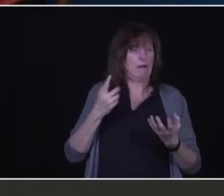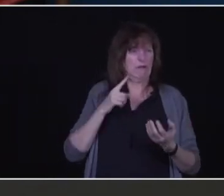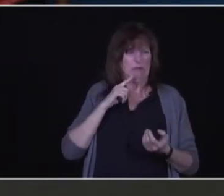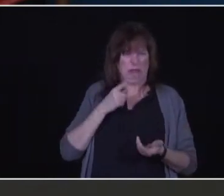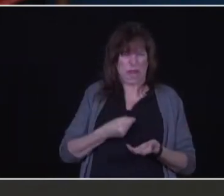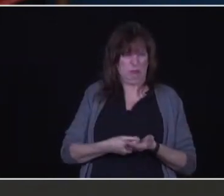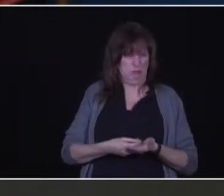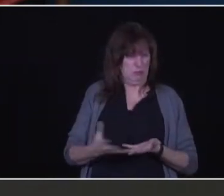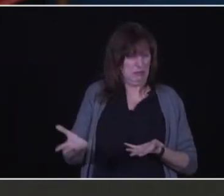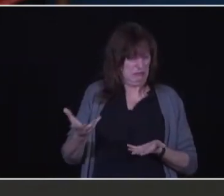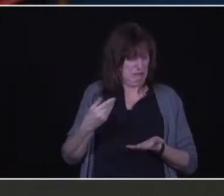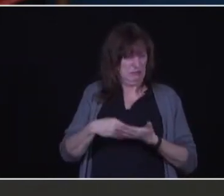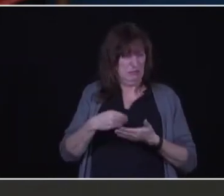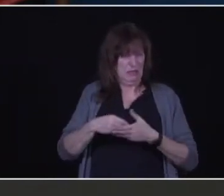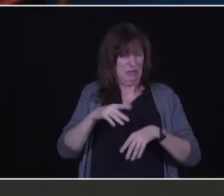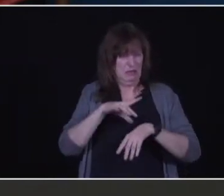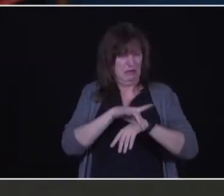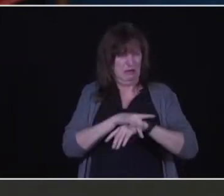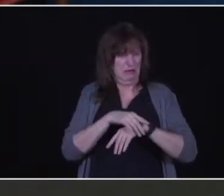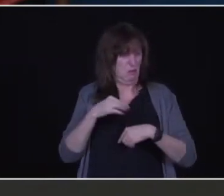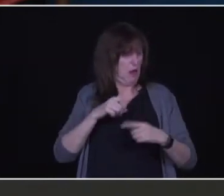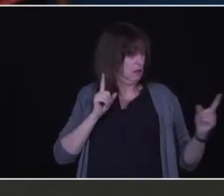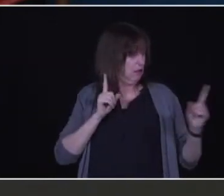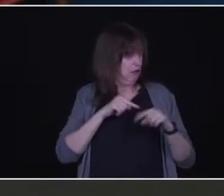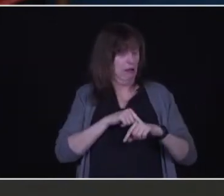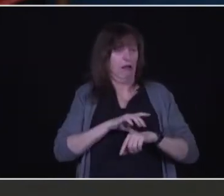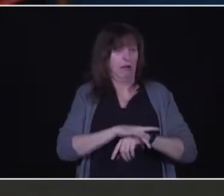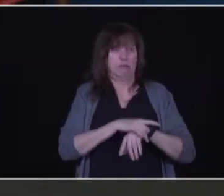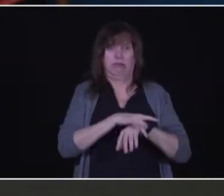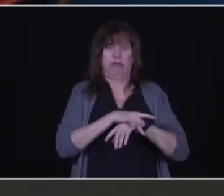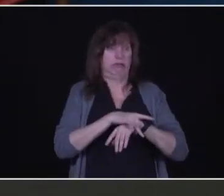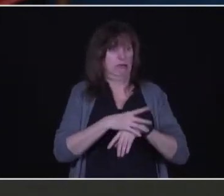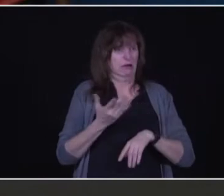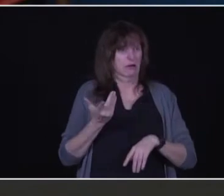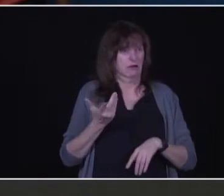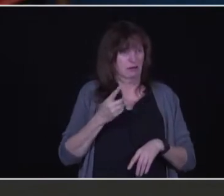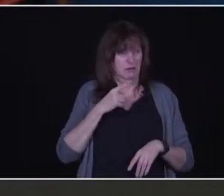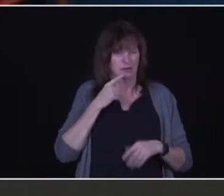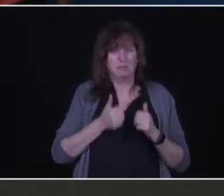investment to make something that is they didn't ask for calling a waste for money for